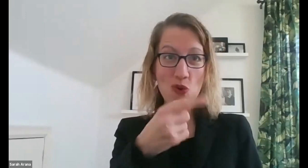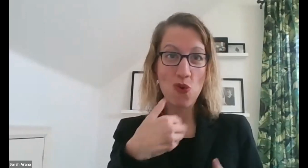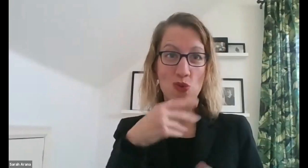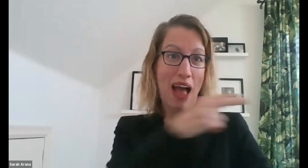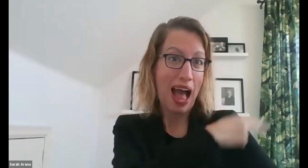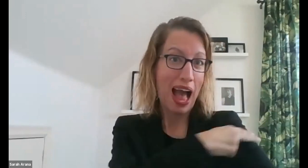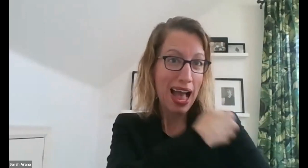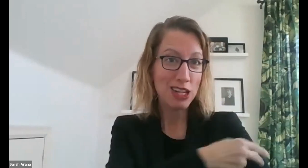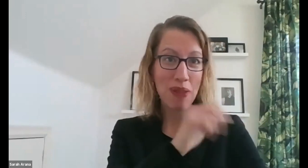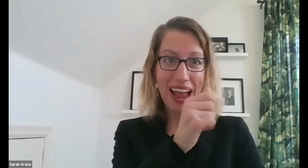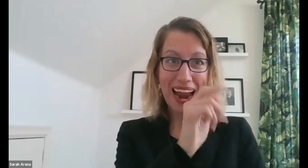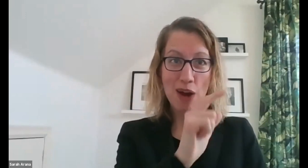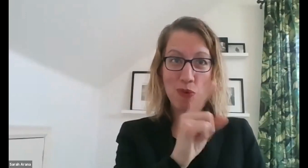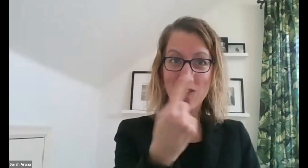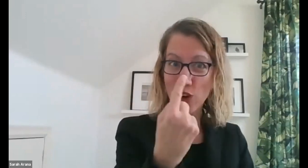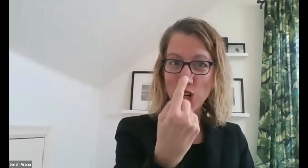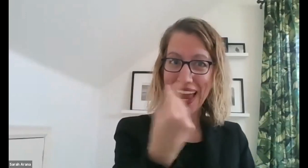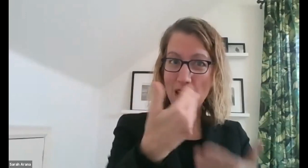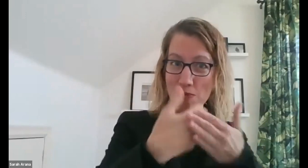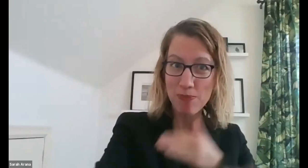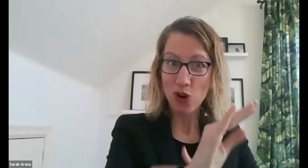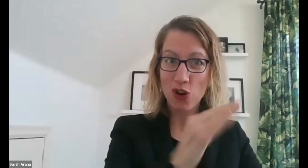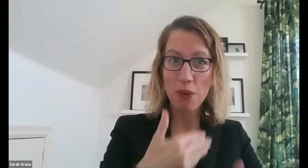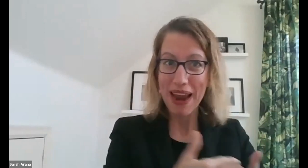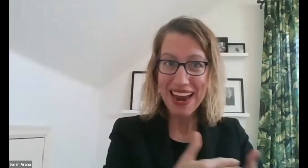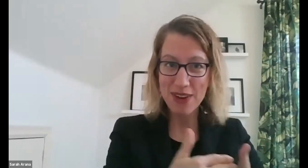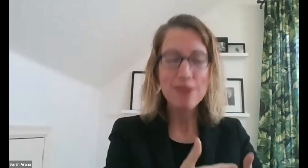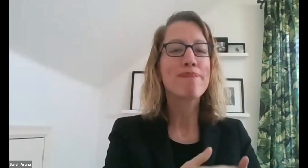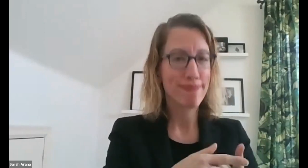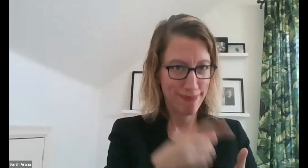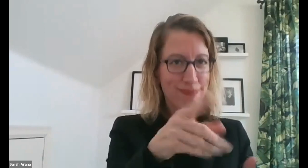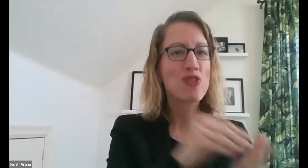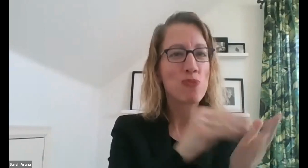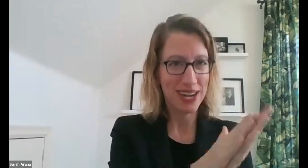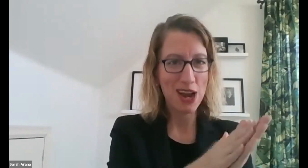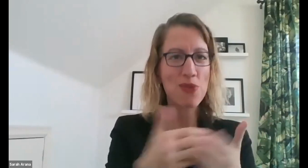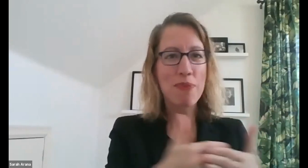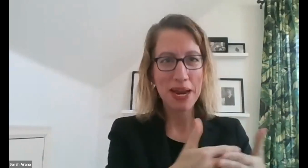born by April 1st, what do we do, do we count them? Sarah? >> Sarah: